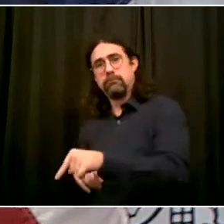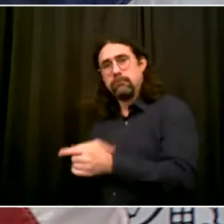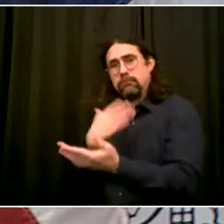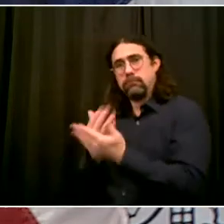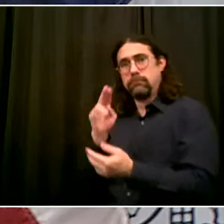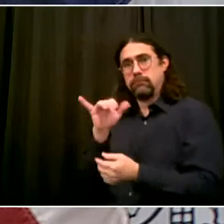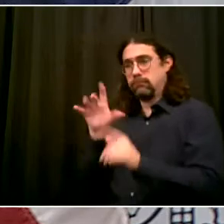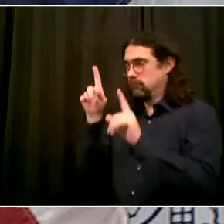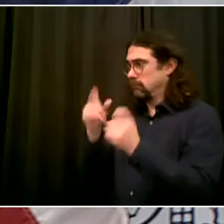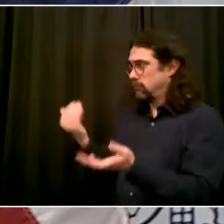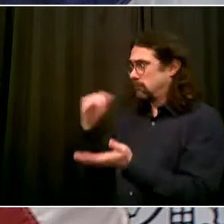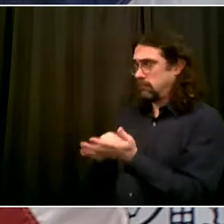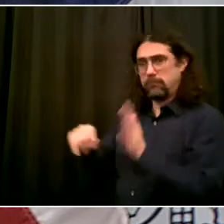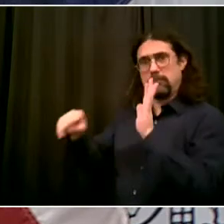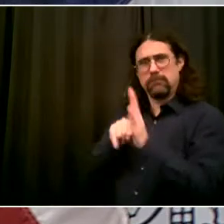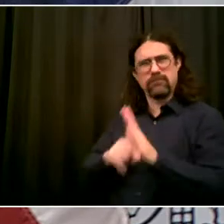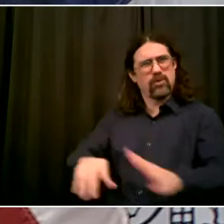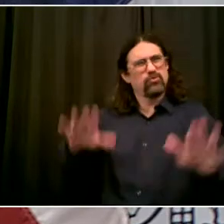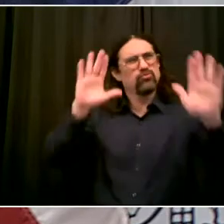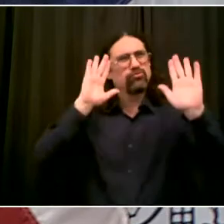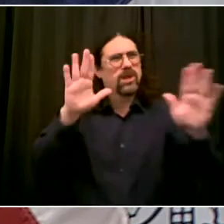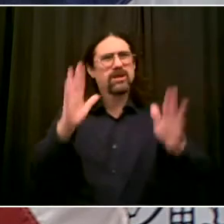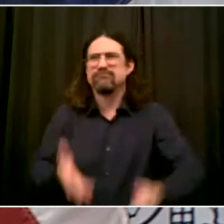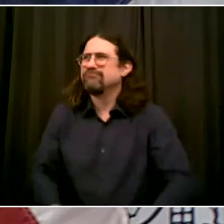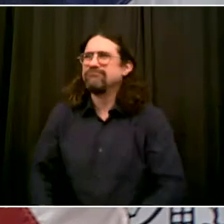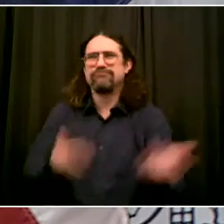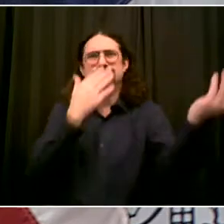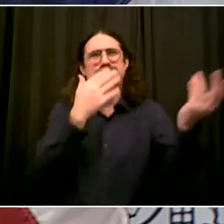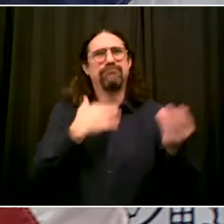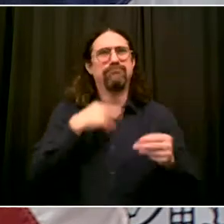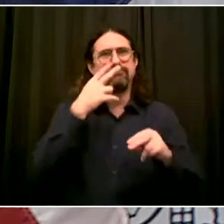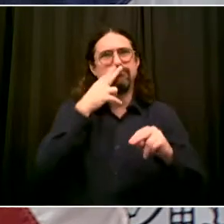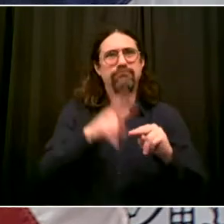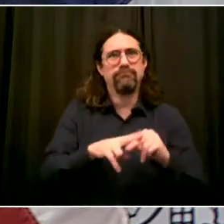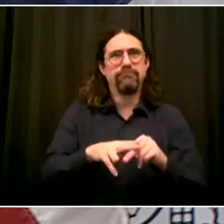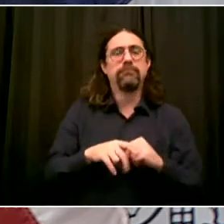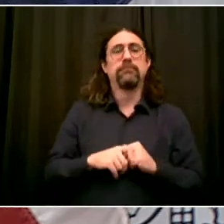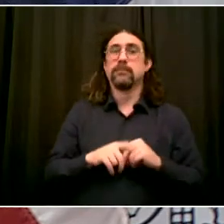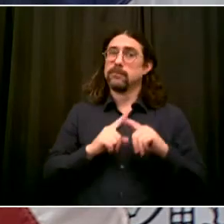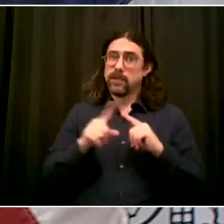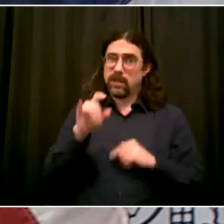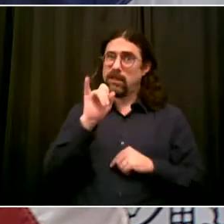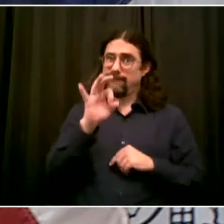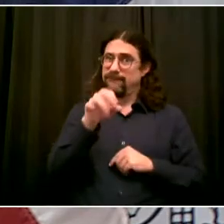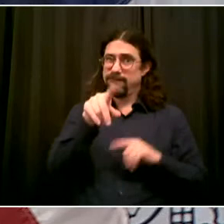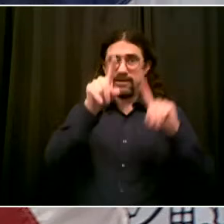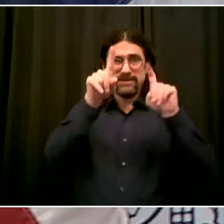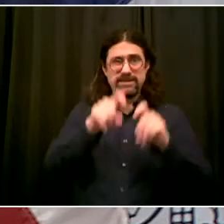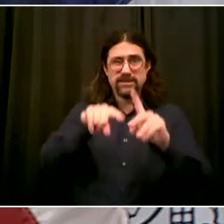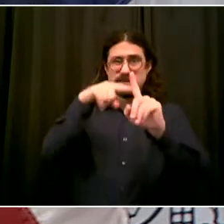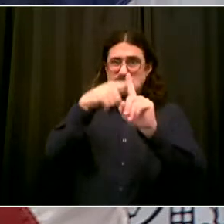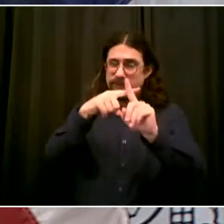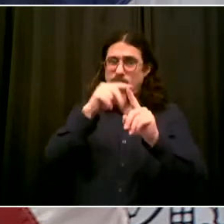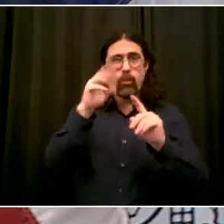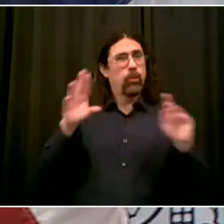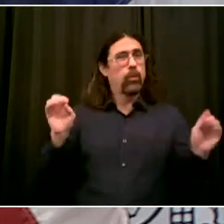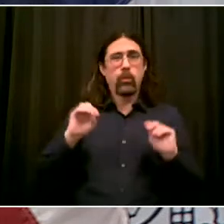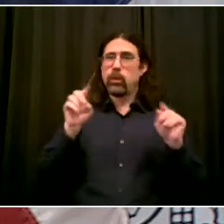IF YOU VIOLATE TT HEQUARANTTNEI,, THERE WILL BE FINANCIAL PENALTIES AND THEY WILL BE REPEATED IF PEOPLE VIOLATE